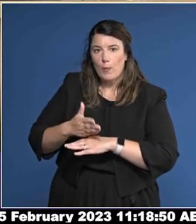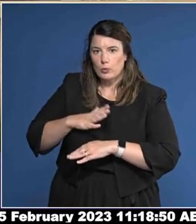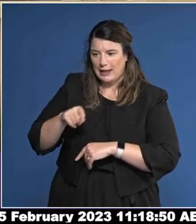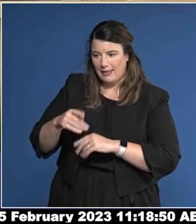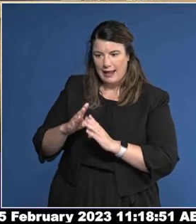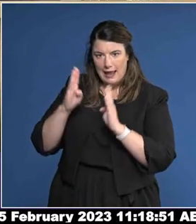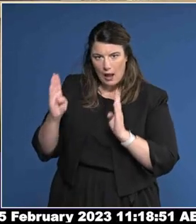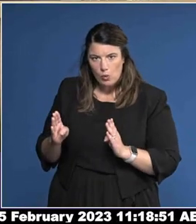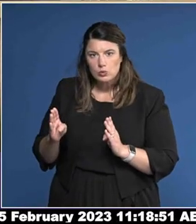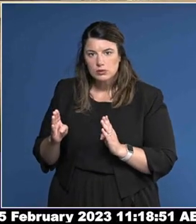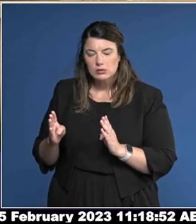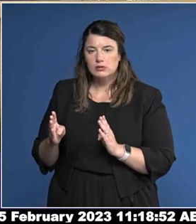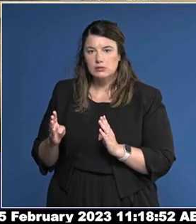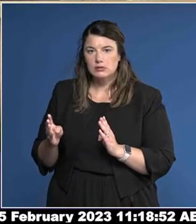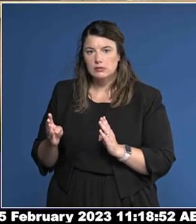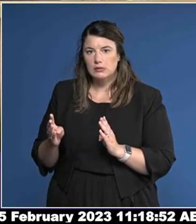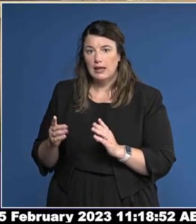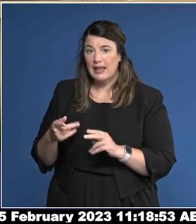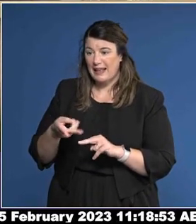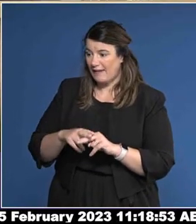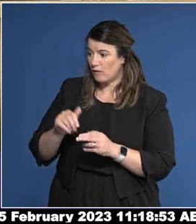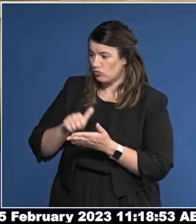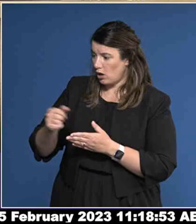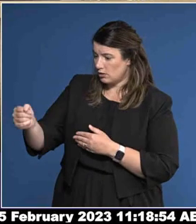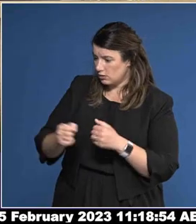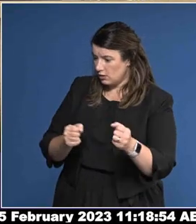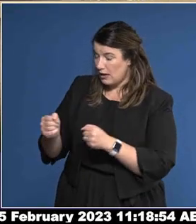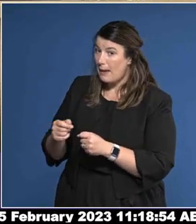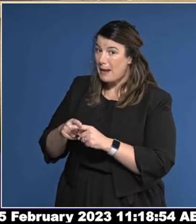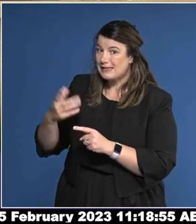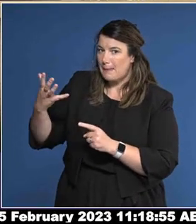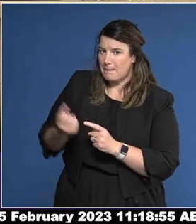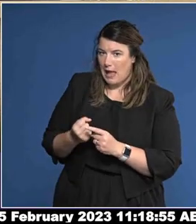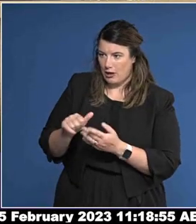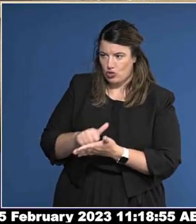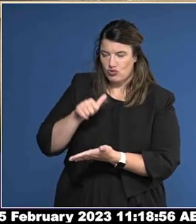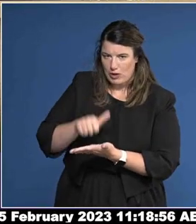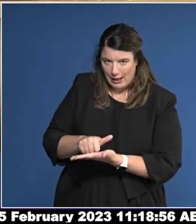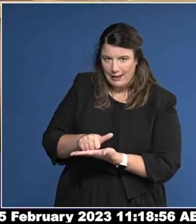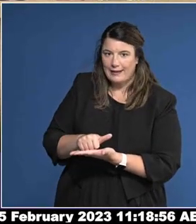And when they are sized correctly, then they are paid for correctly. And that's the - that's probably the best way to get the best outcome.